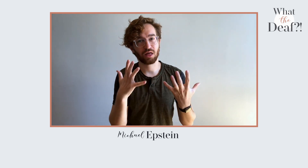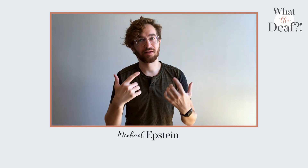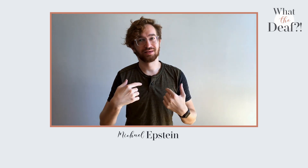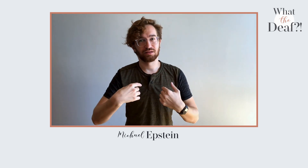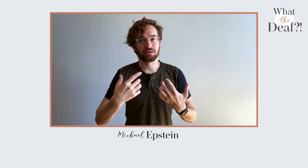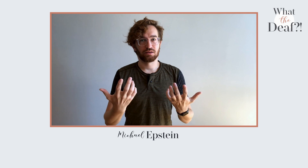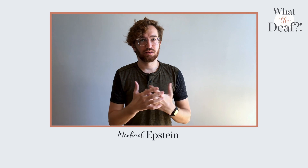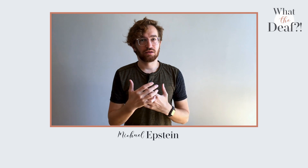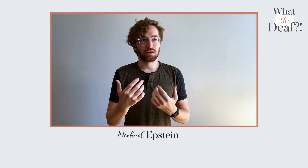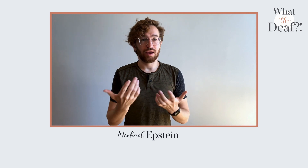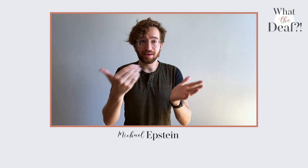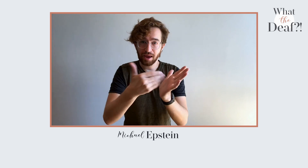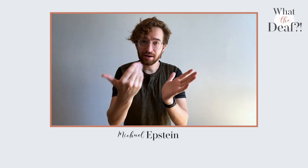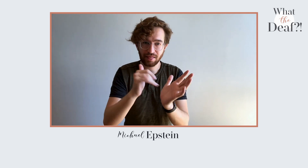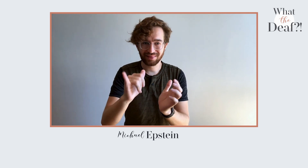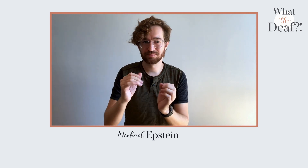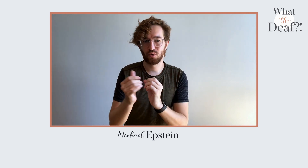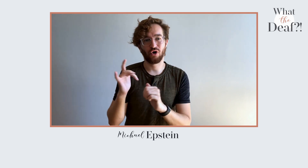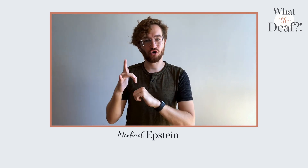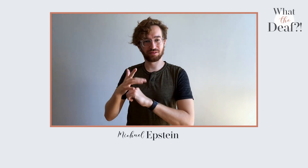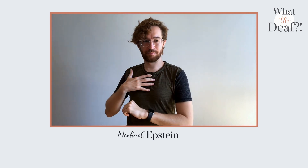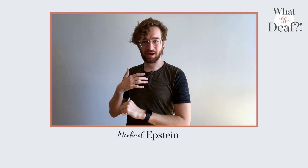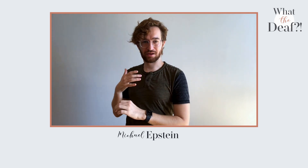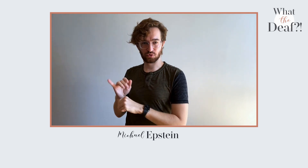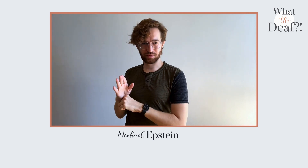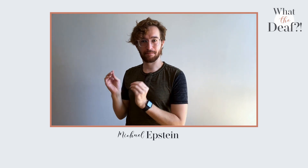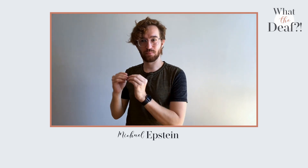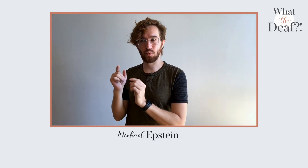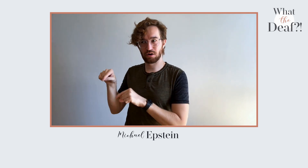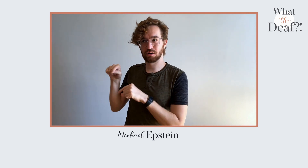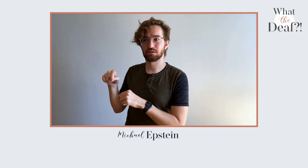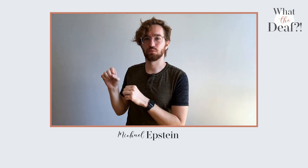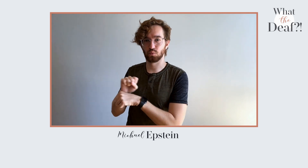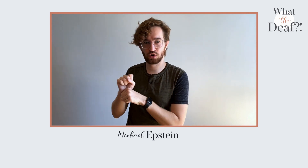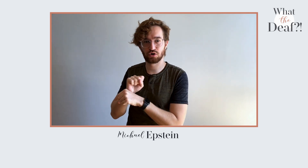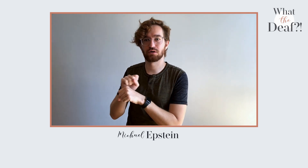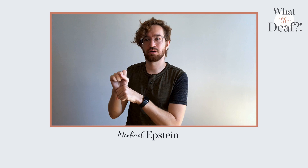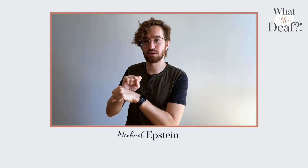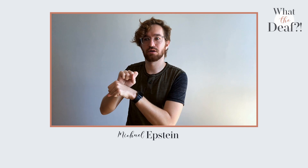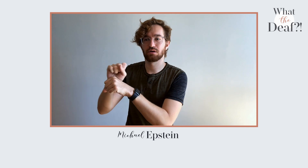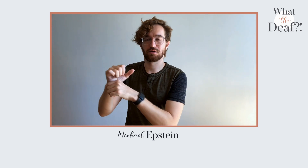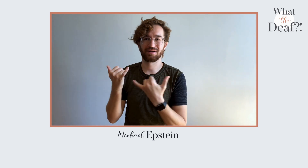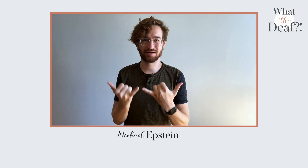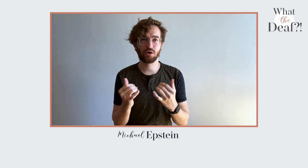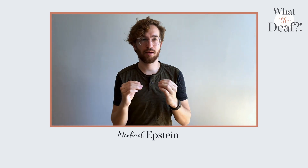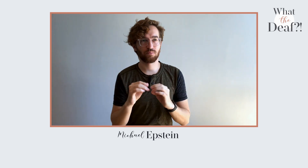So again, this is more of me talking about my line of work, what I'm doing, and moving up to where I am now.